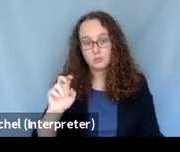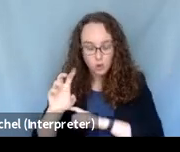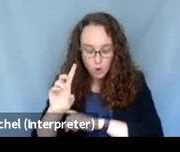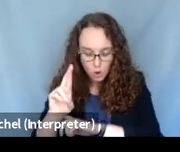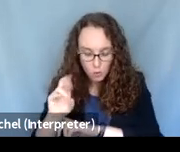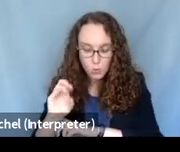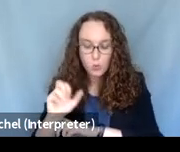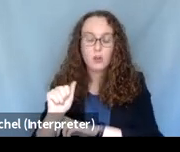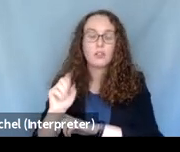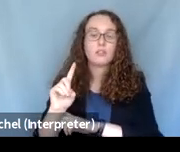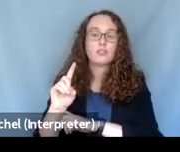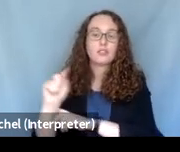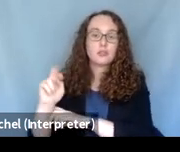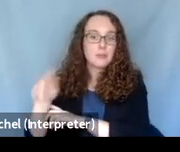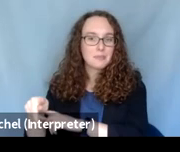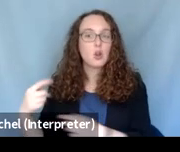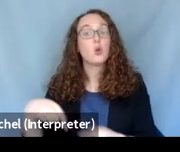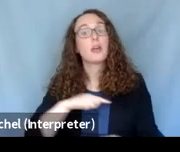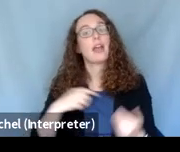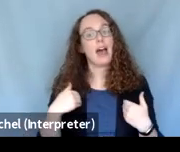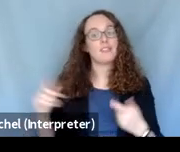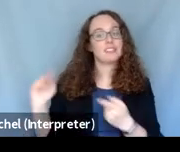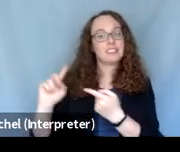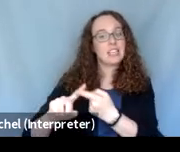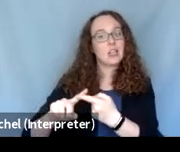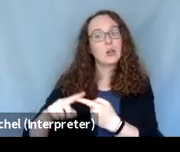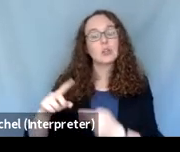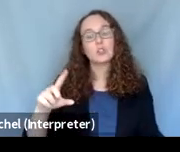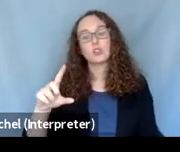It's free but you do have to develop your own account and you use the